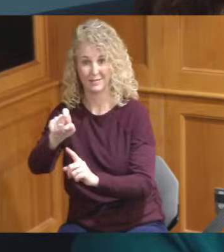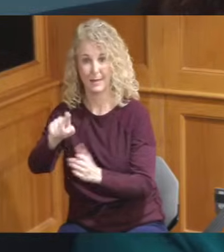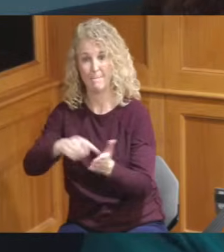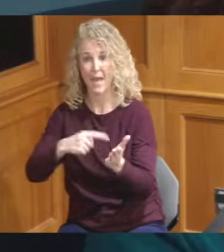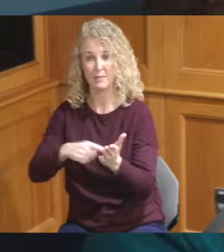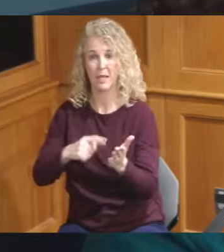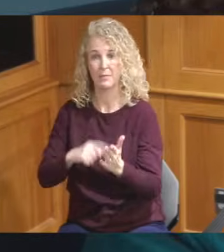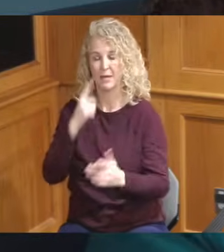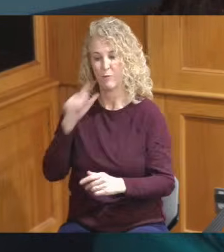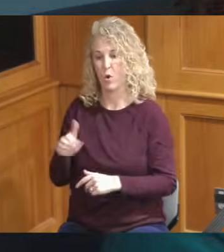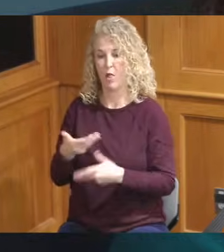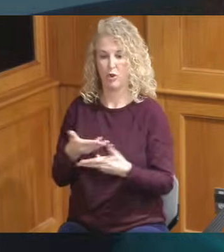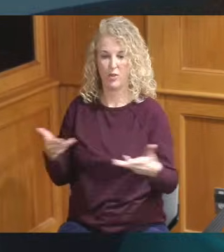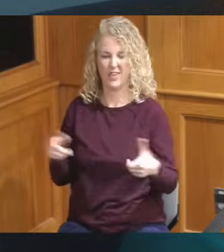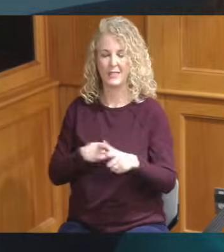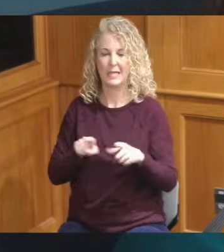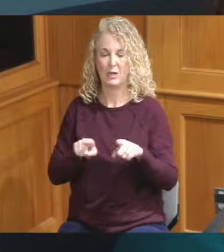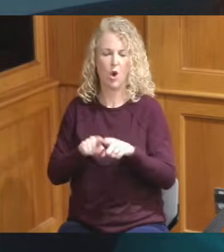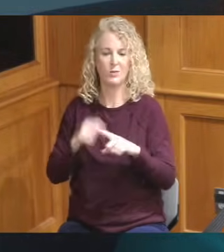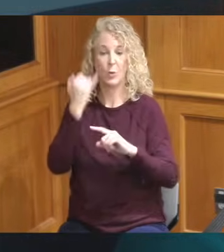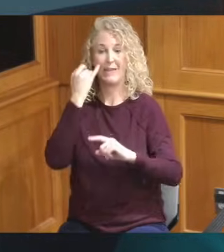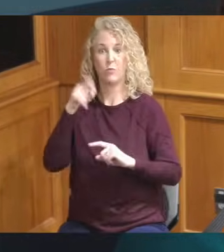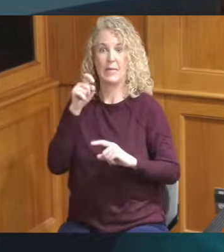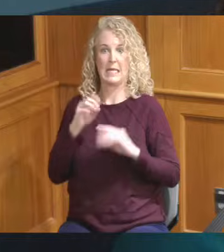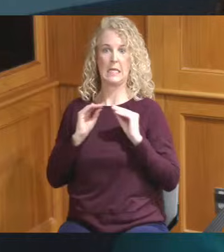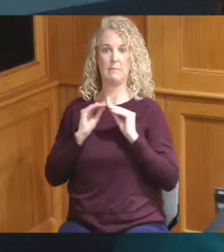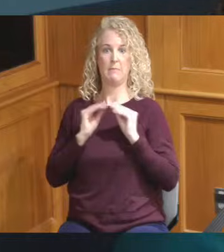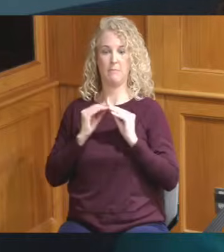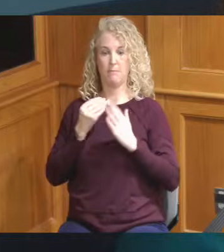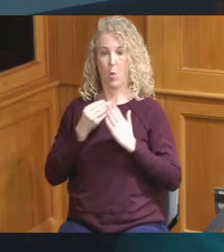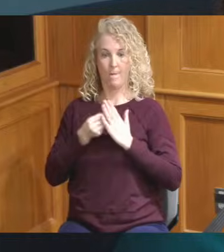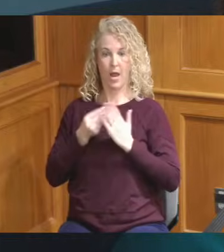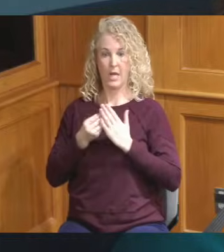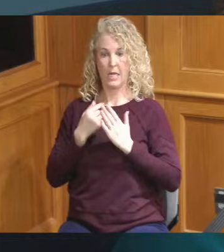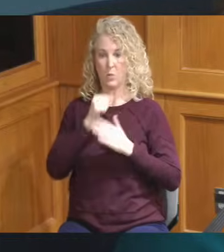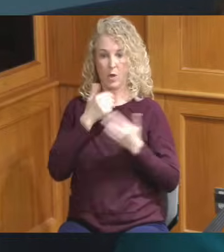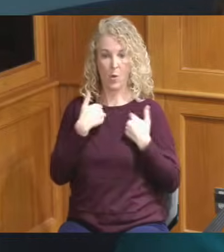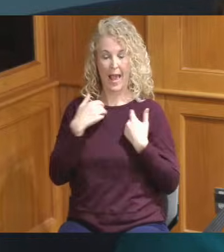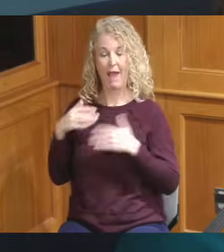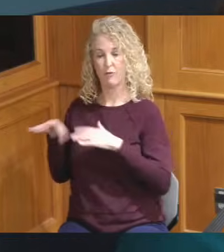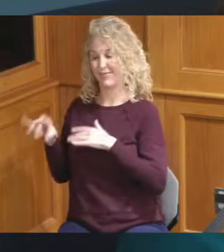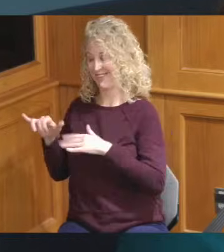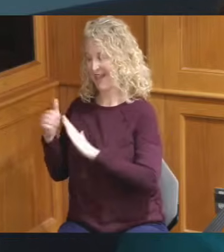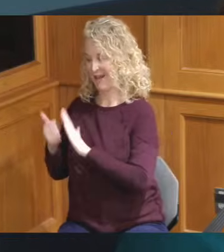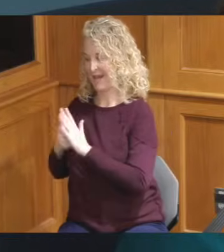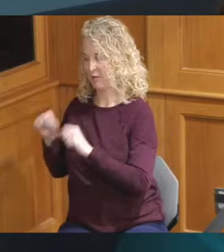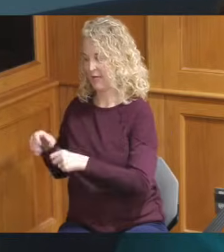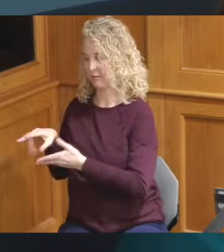and waterfall. And so when we come in, all we end up doing, I want to make sure that we're bringing